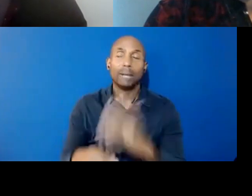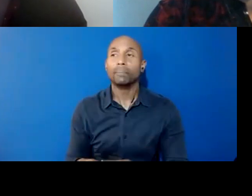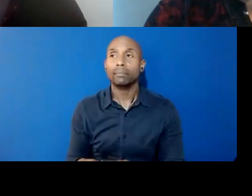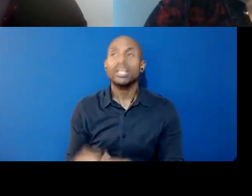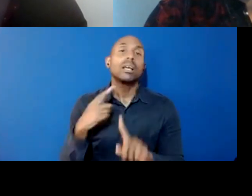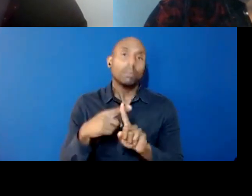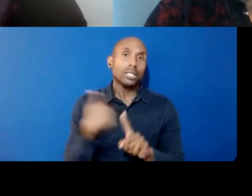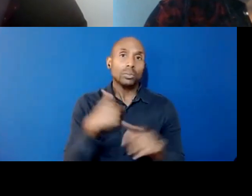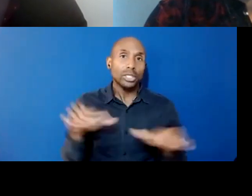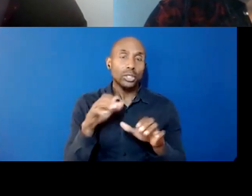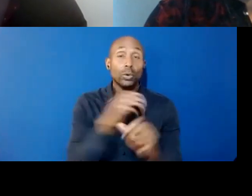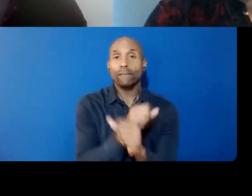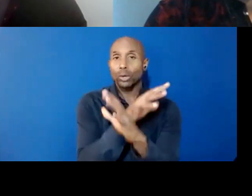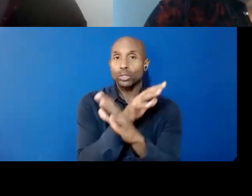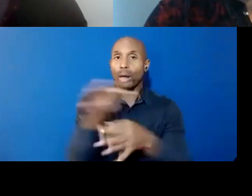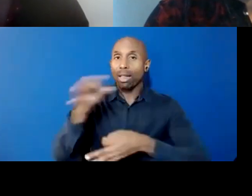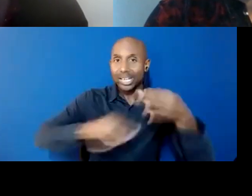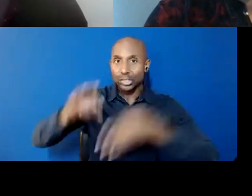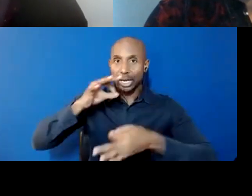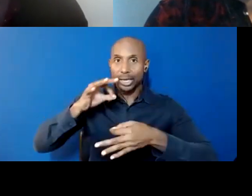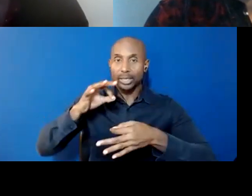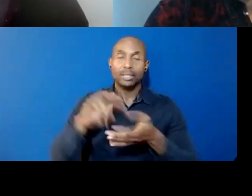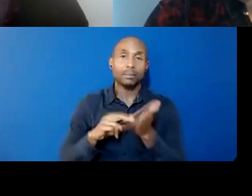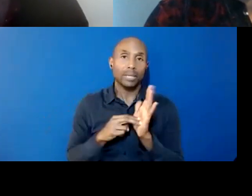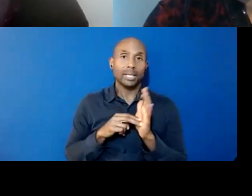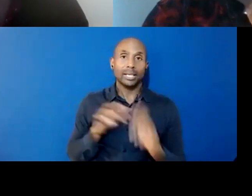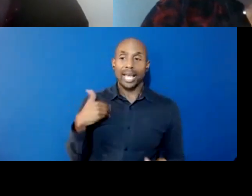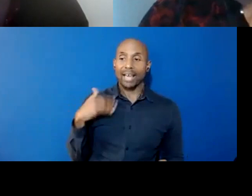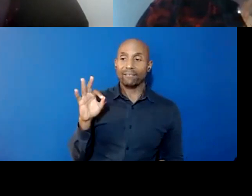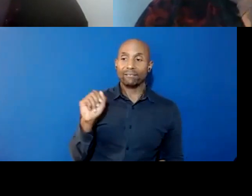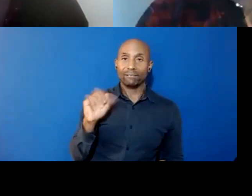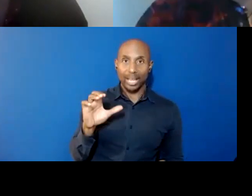We are talking about faculty lead and other kinds of customized programming.